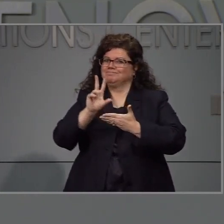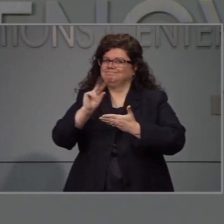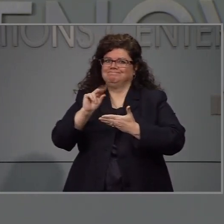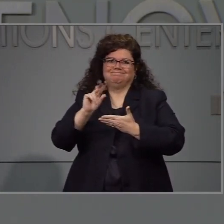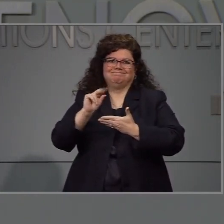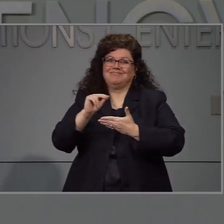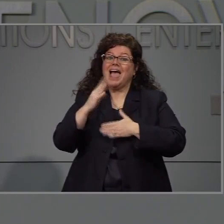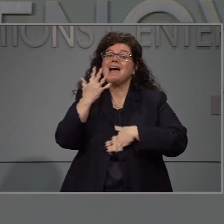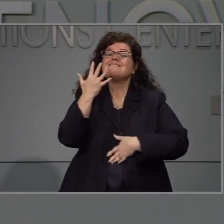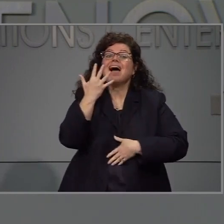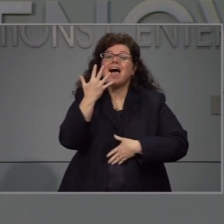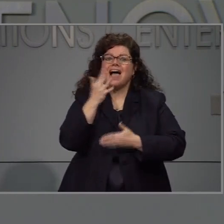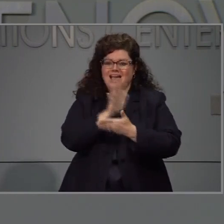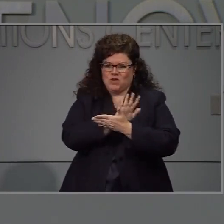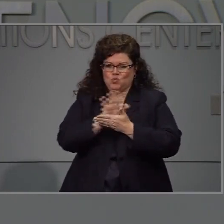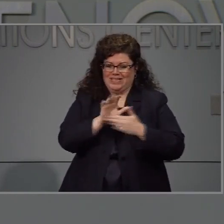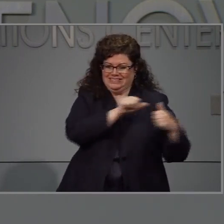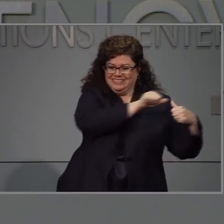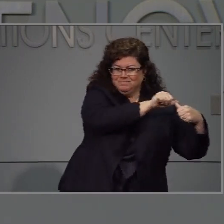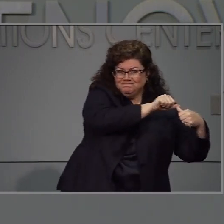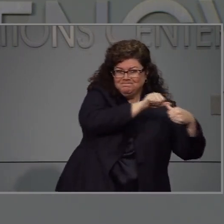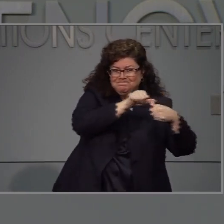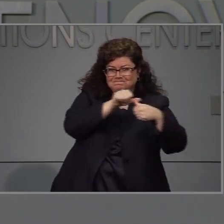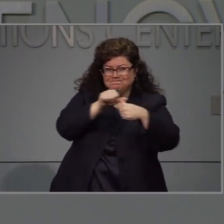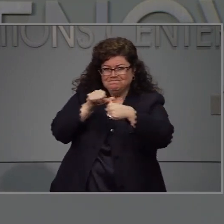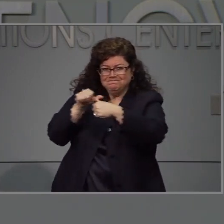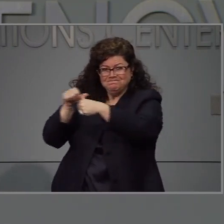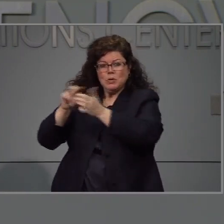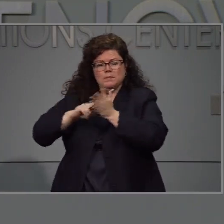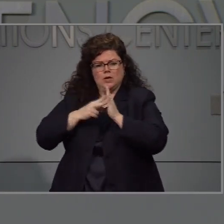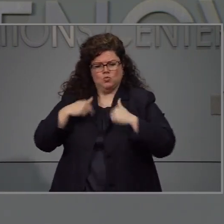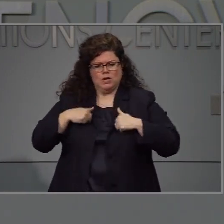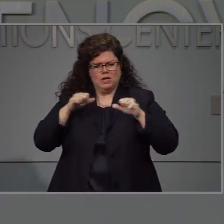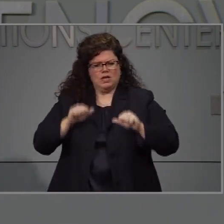SAID LIFTING THE STAY AT HOME ORDER OPENING SOME OF THE ADDITIONAL BUSINESSES. WE WANT TO CONTINUE TO WATCH THAT THAT